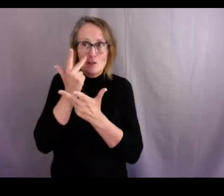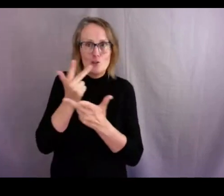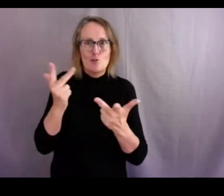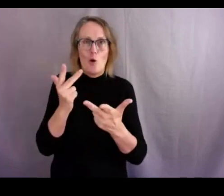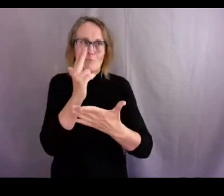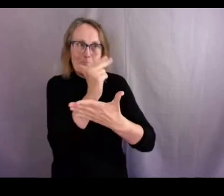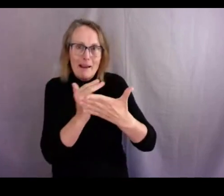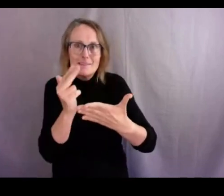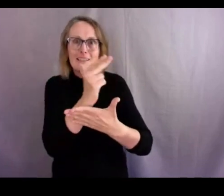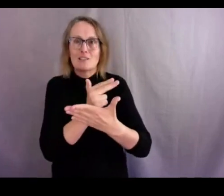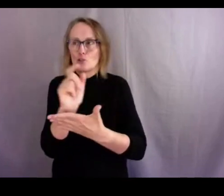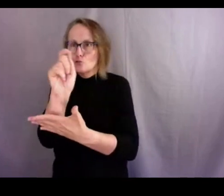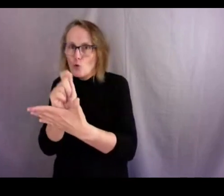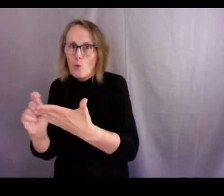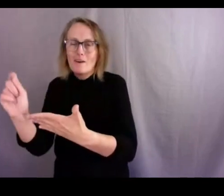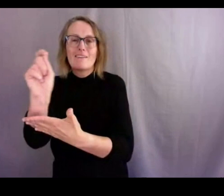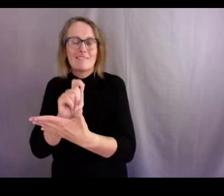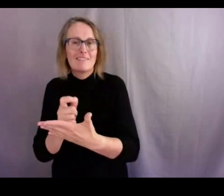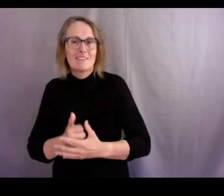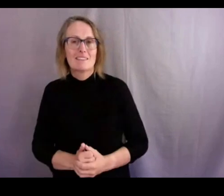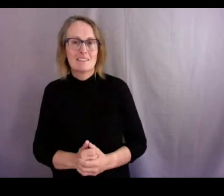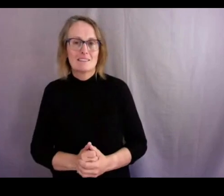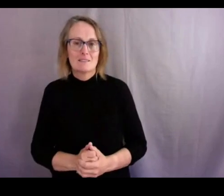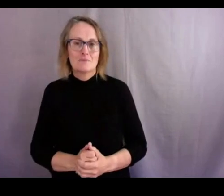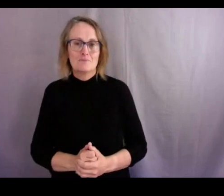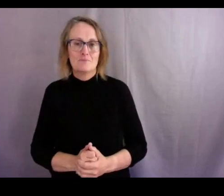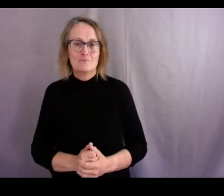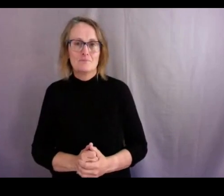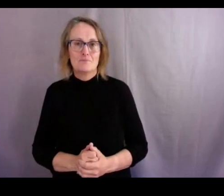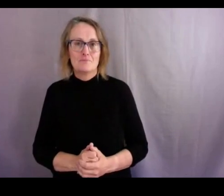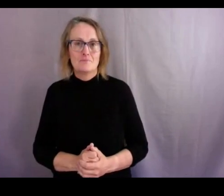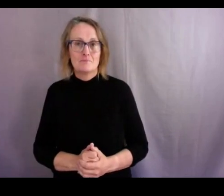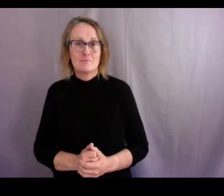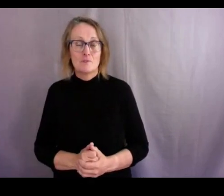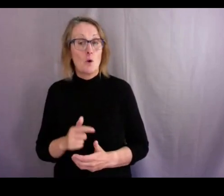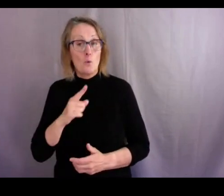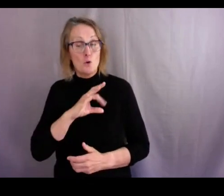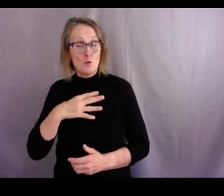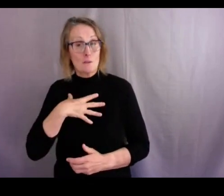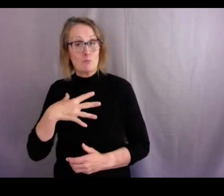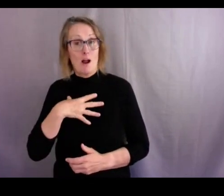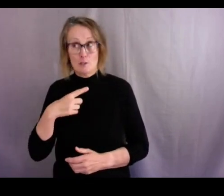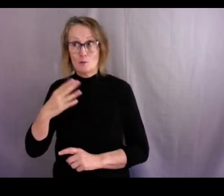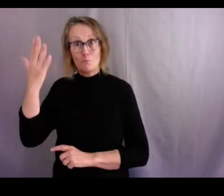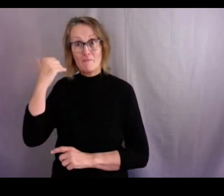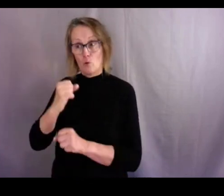It's not surprising that he did so, because going back to his time in Brittany and before, he was always interested in textiles,